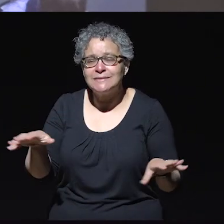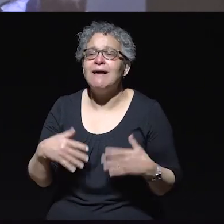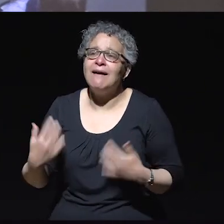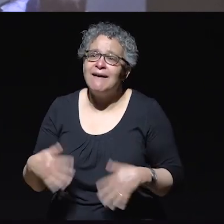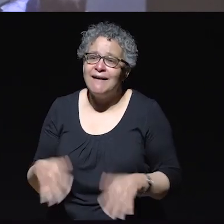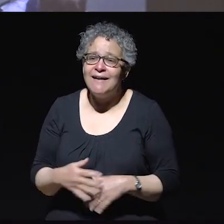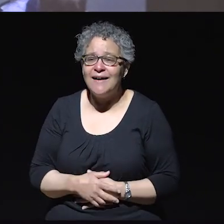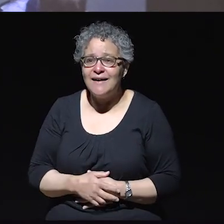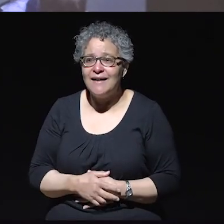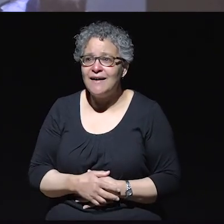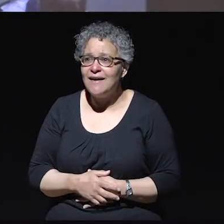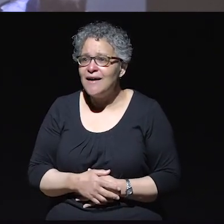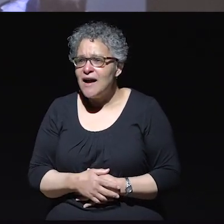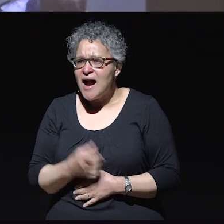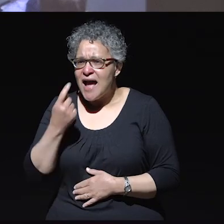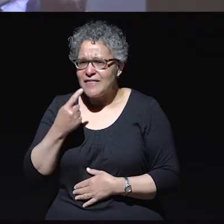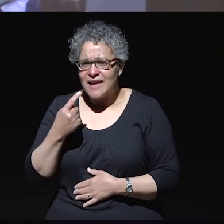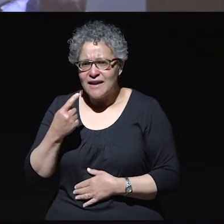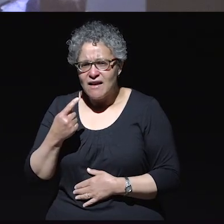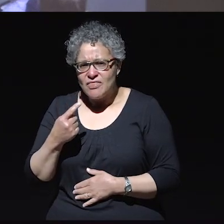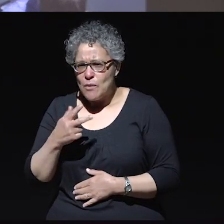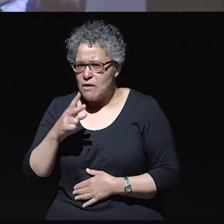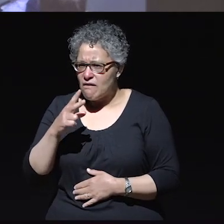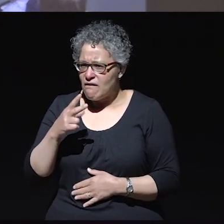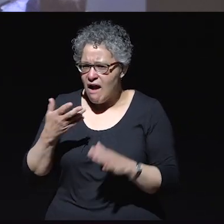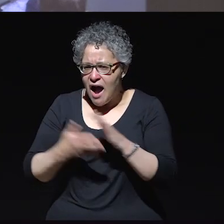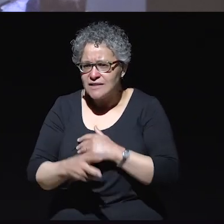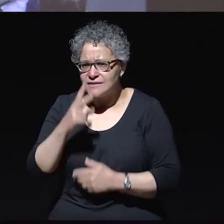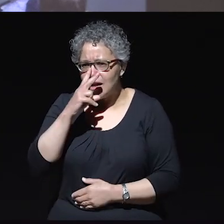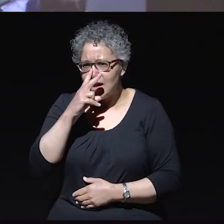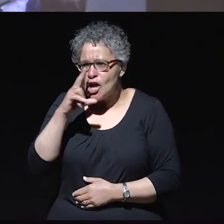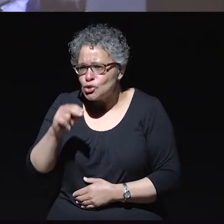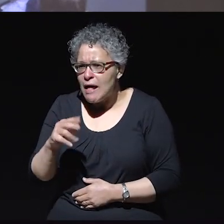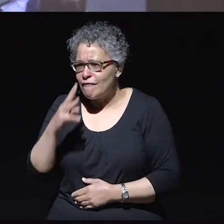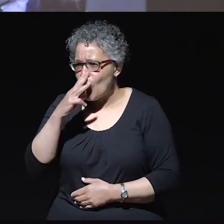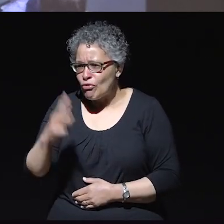a group of under, I think, 12 or 13-year-olds, and some of them actually were newborn babies practically,